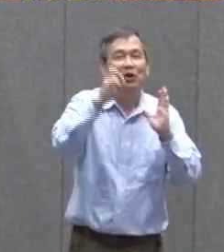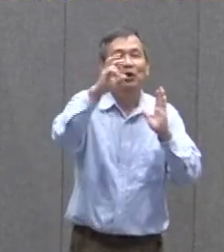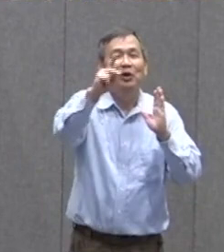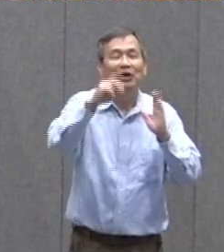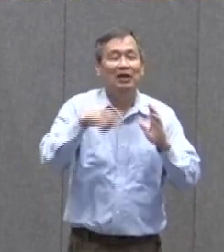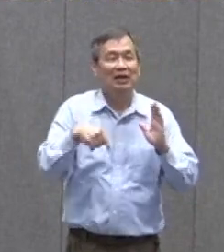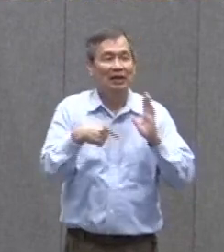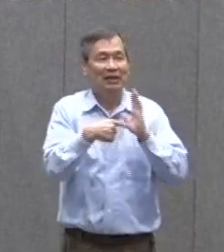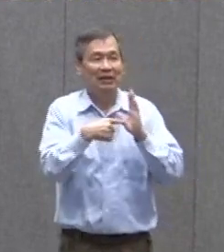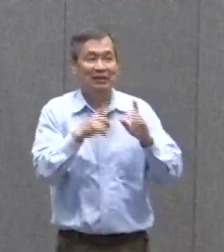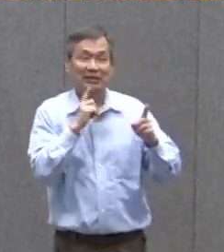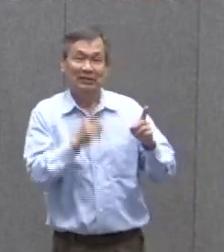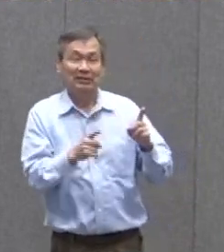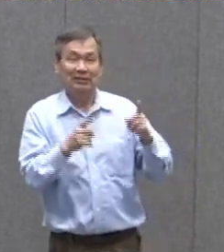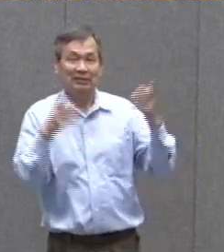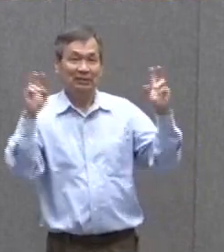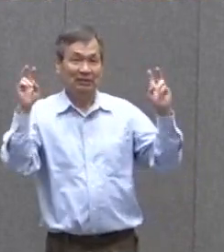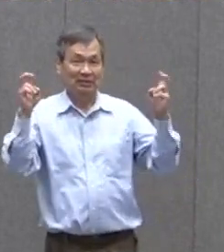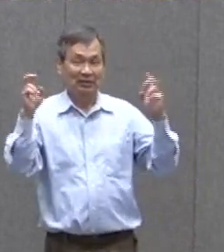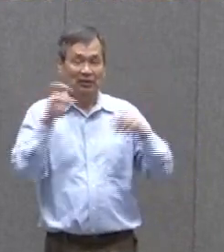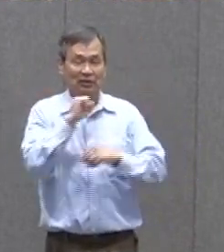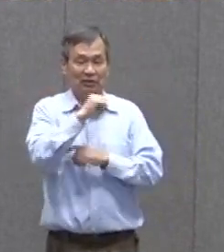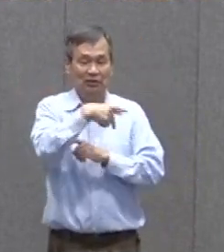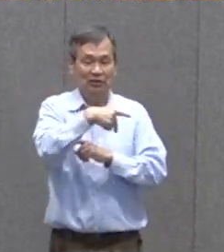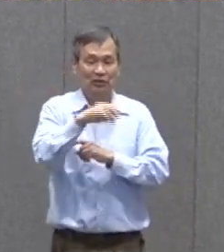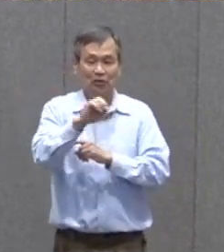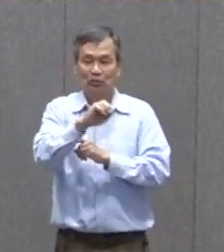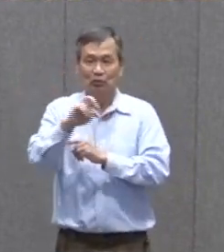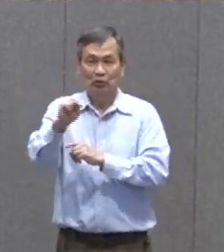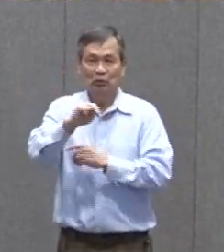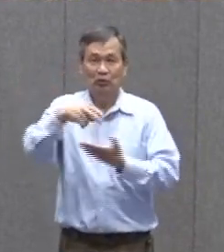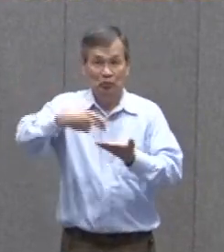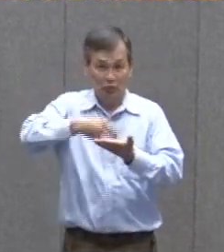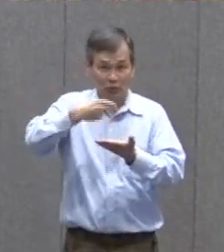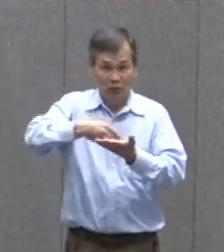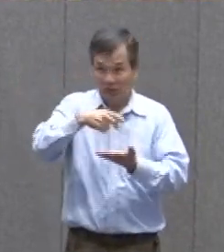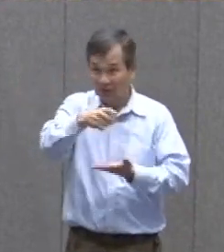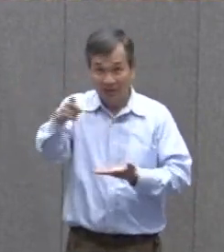This is Spoon. I'm sure everyone has a spoon at home.